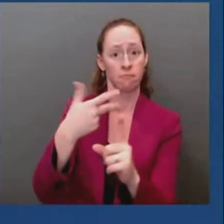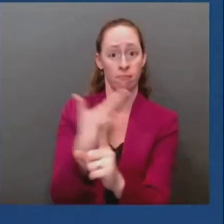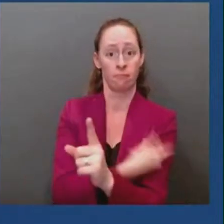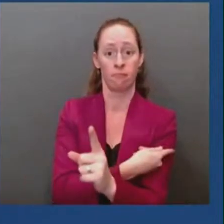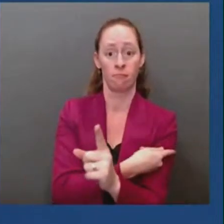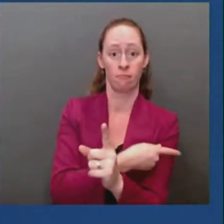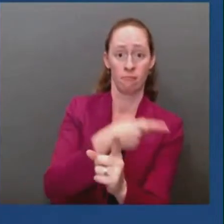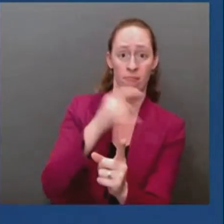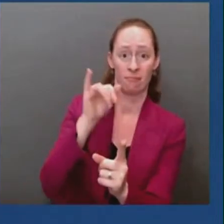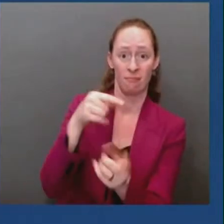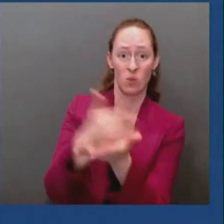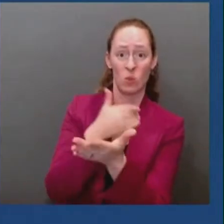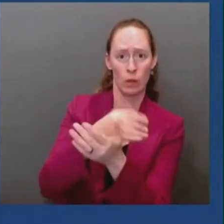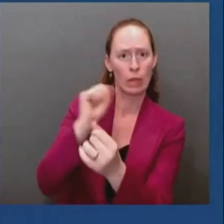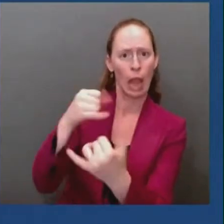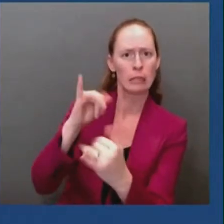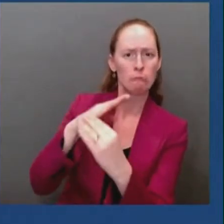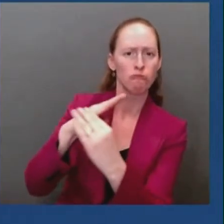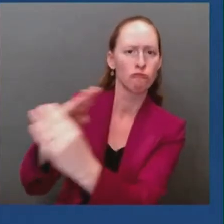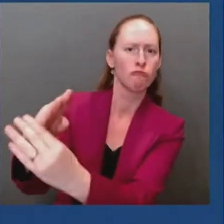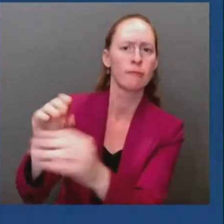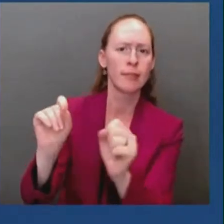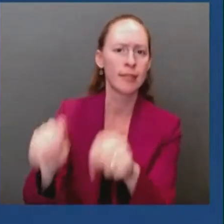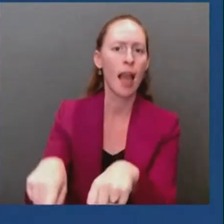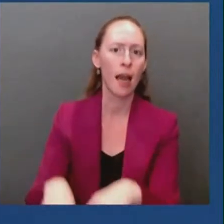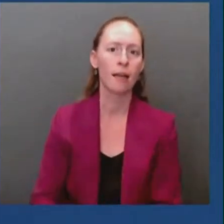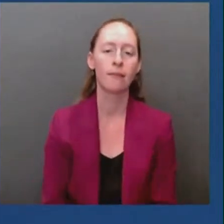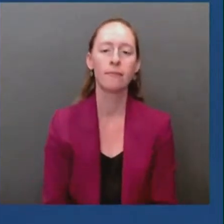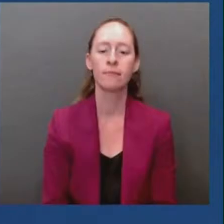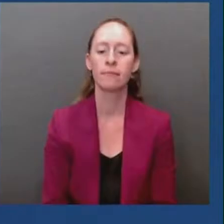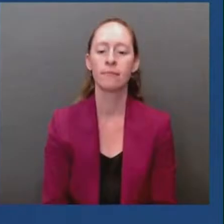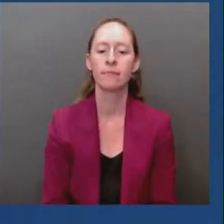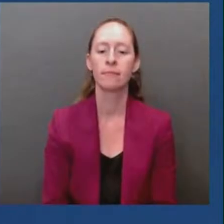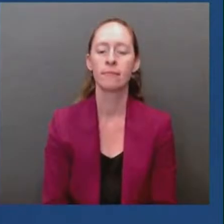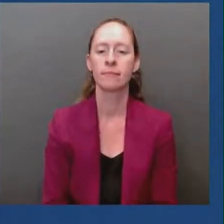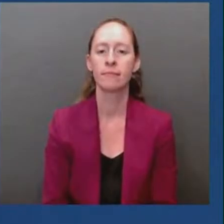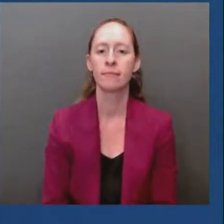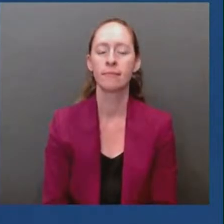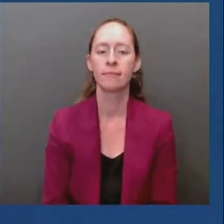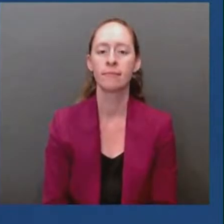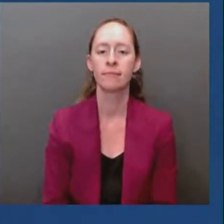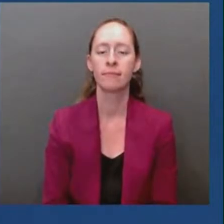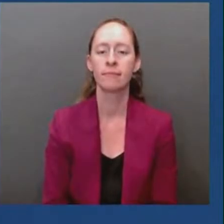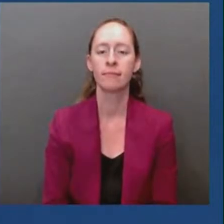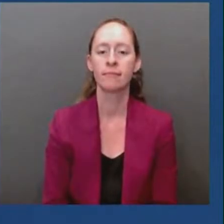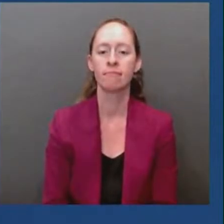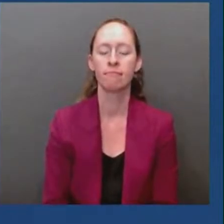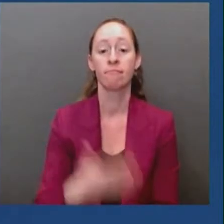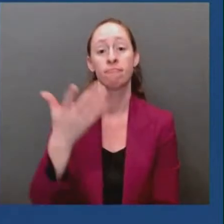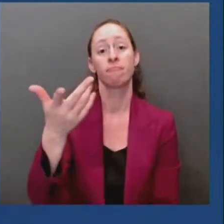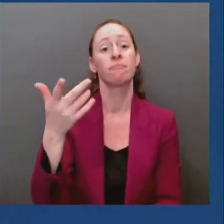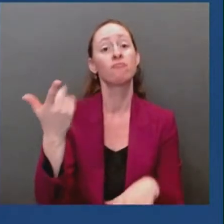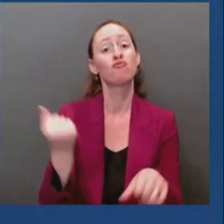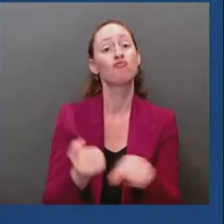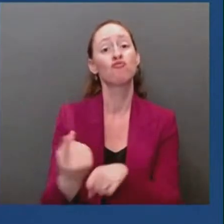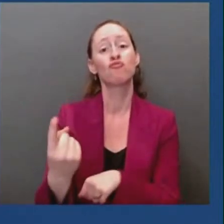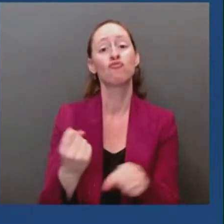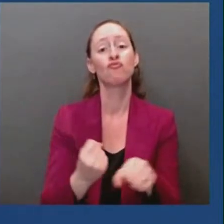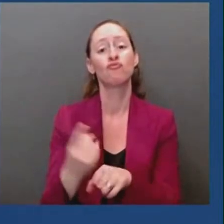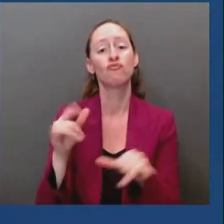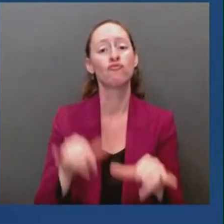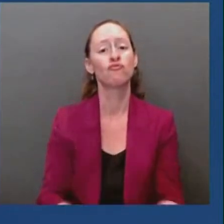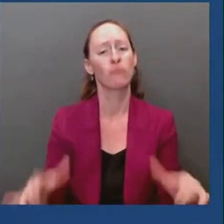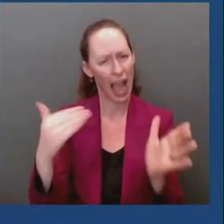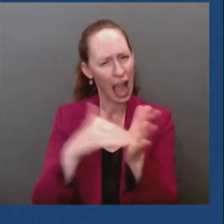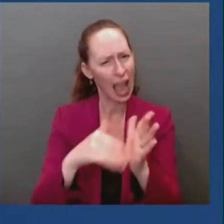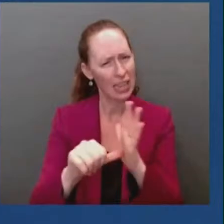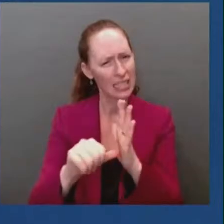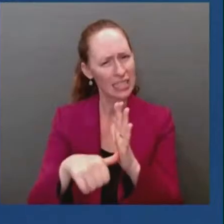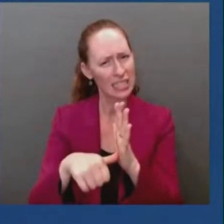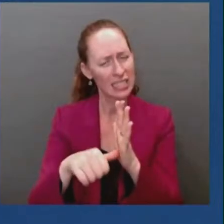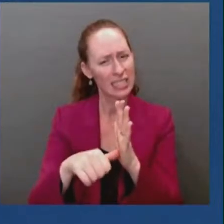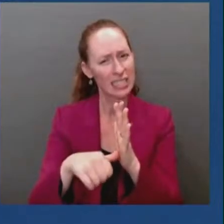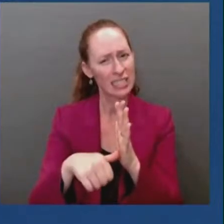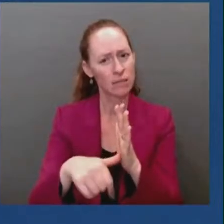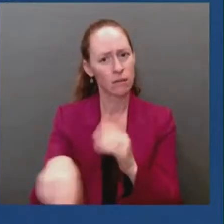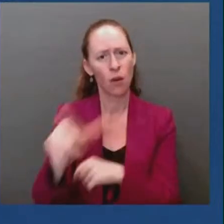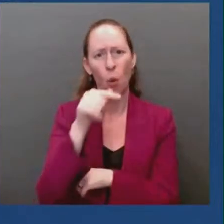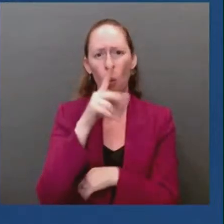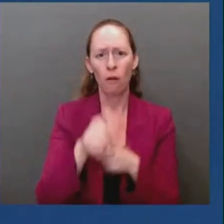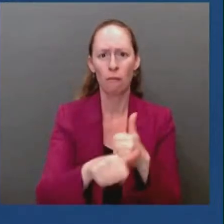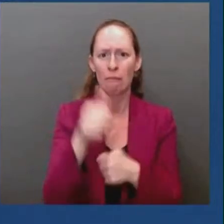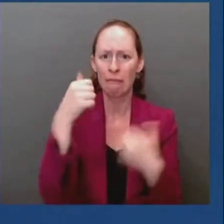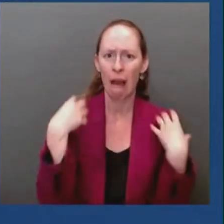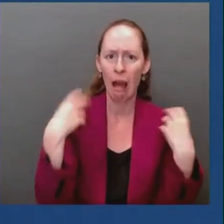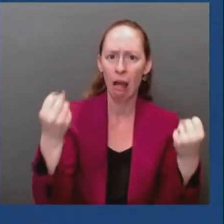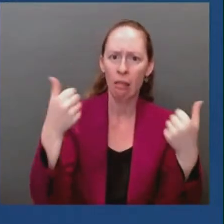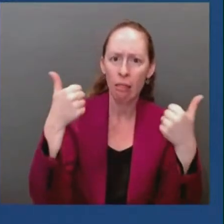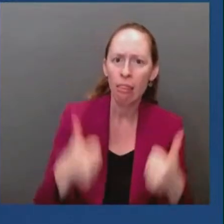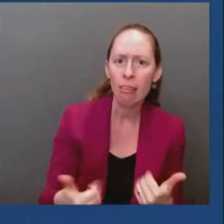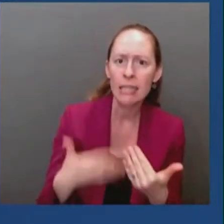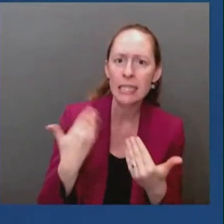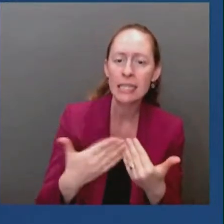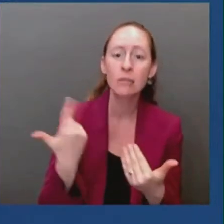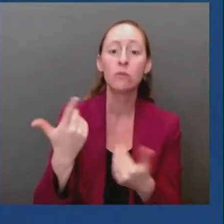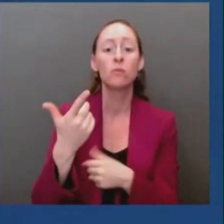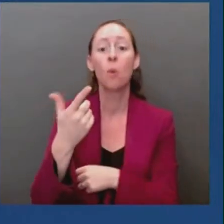MINOR SUB LINEAGE CHANGE FROM